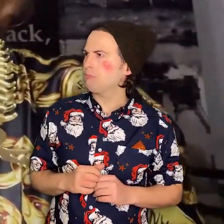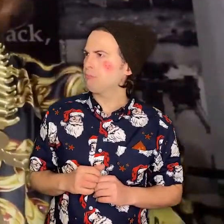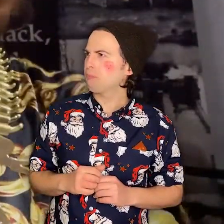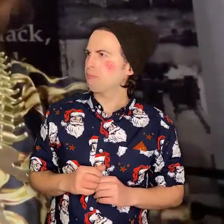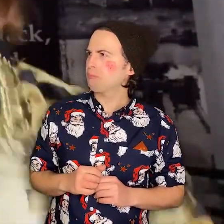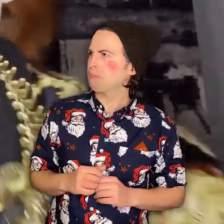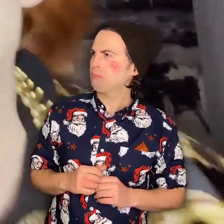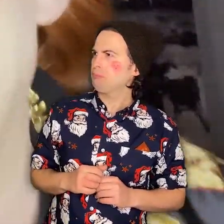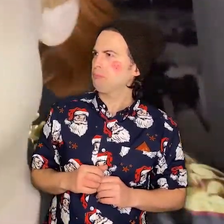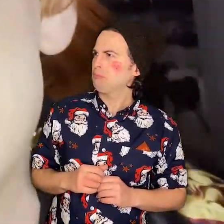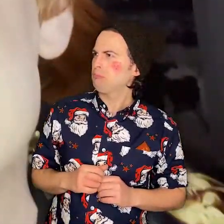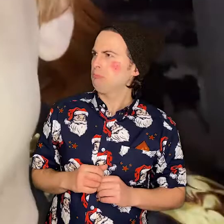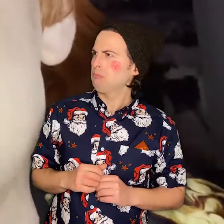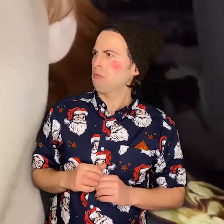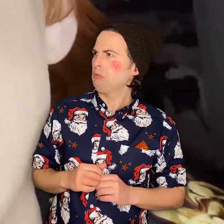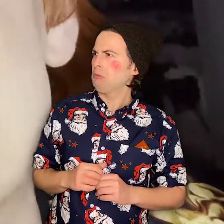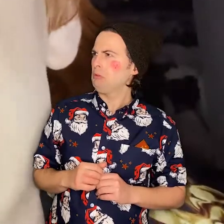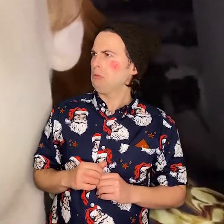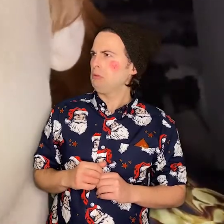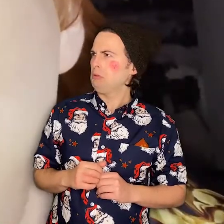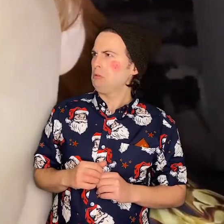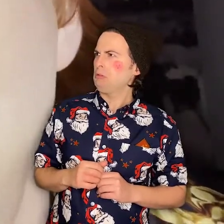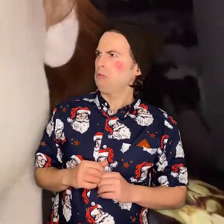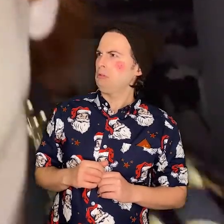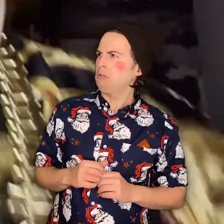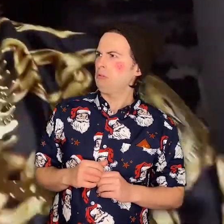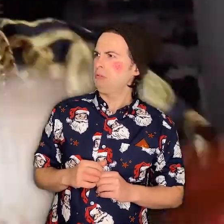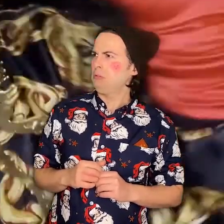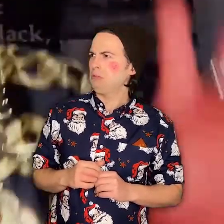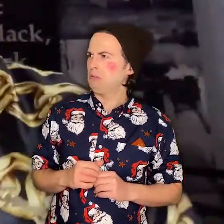Helen Saint Mirren’s a fraud, she’s one